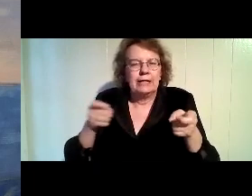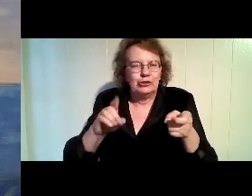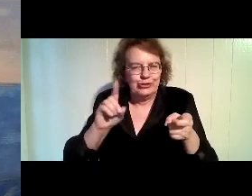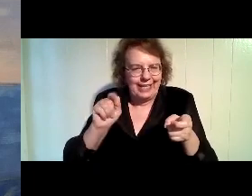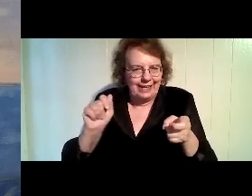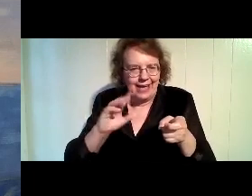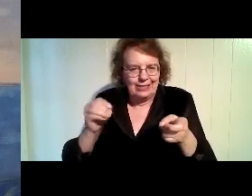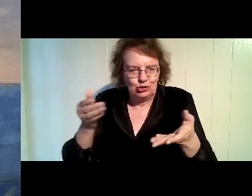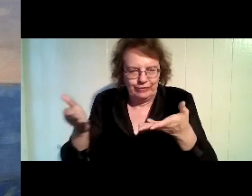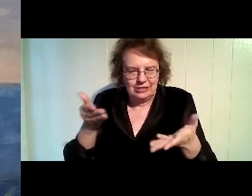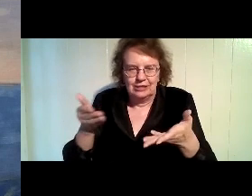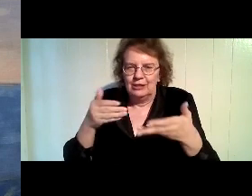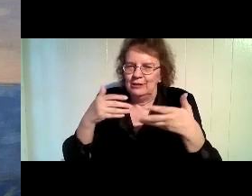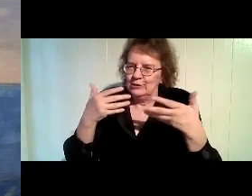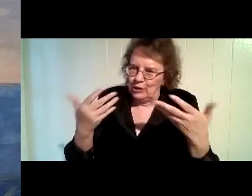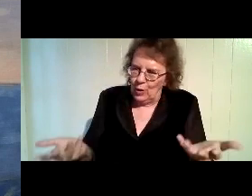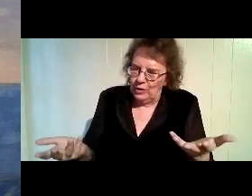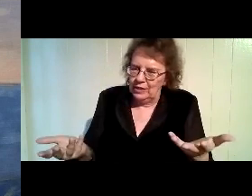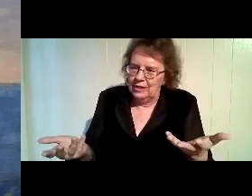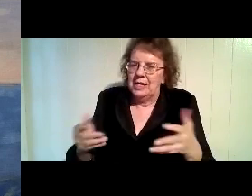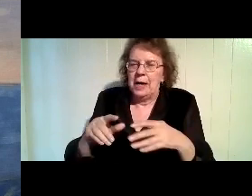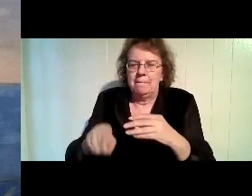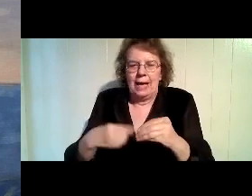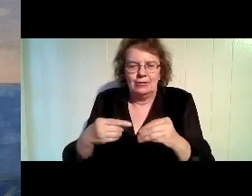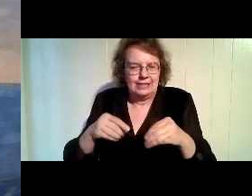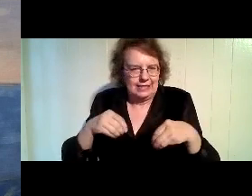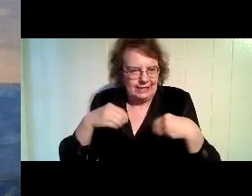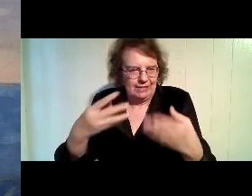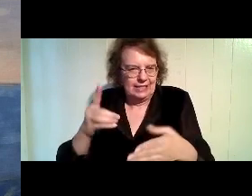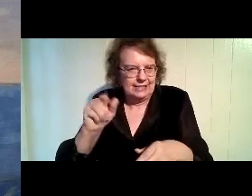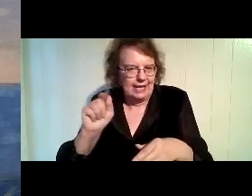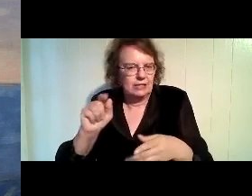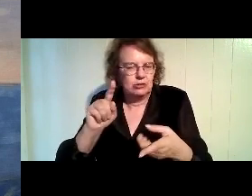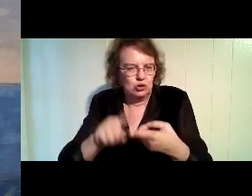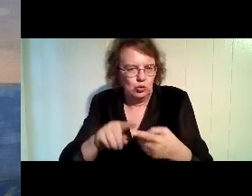and services. So as far as giving data to Microsoft so you can check that out here.